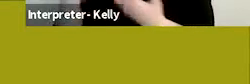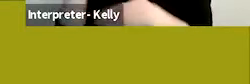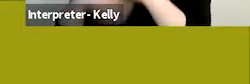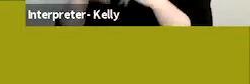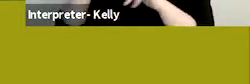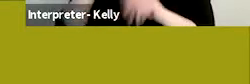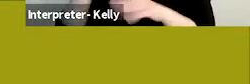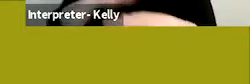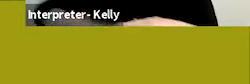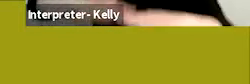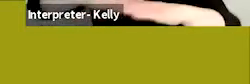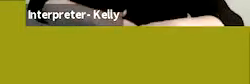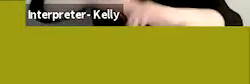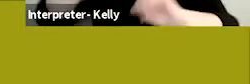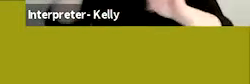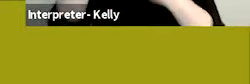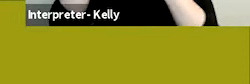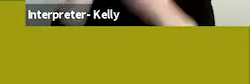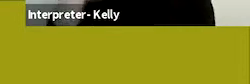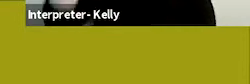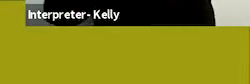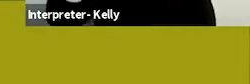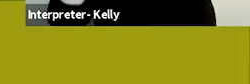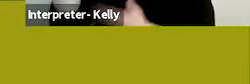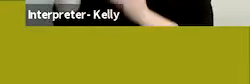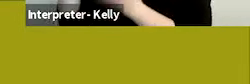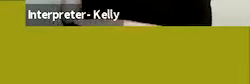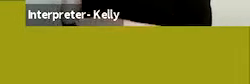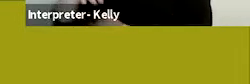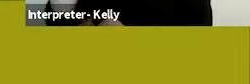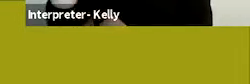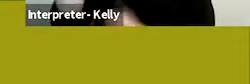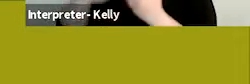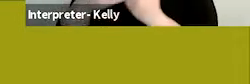we gather today and pay our respects to the Elders past and present. I extend that respect